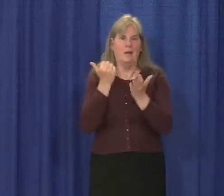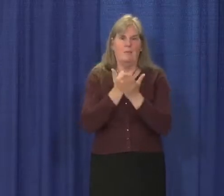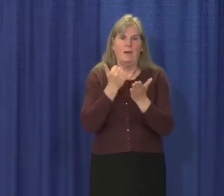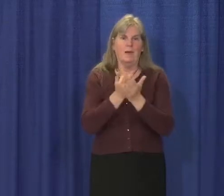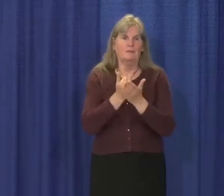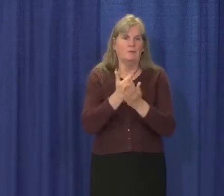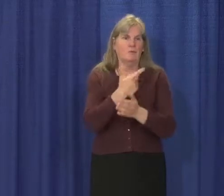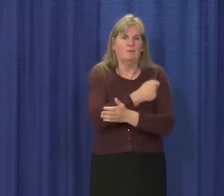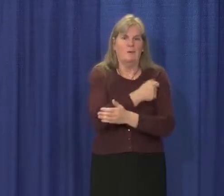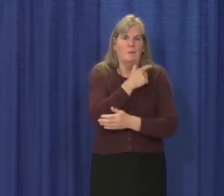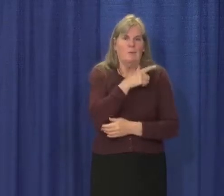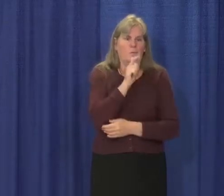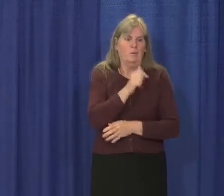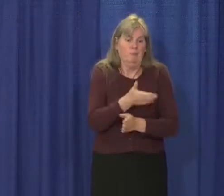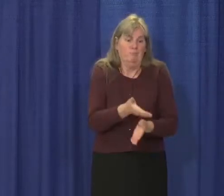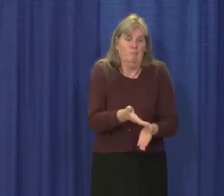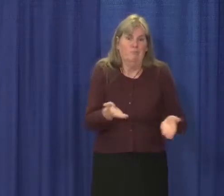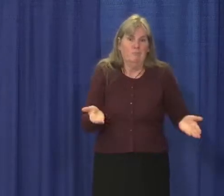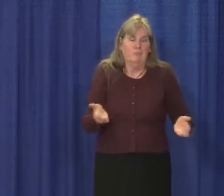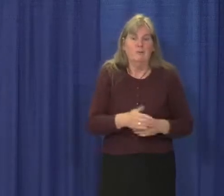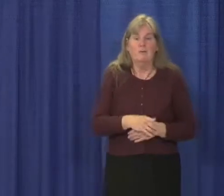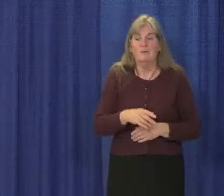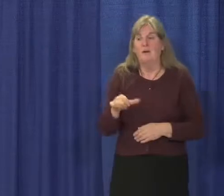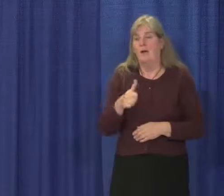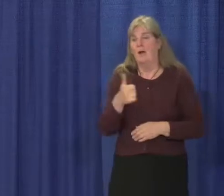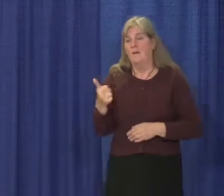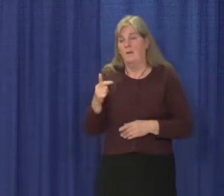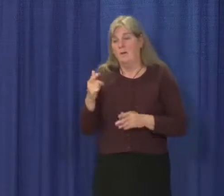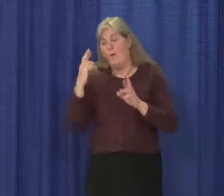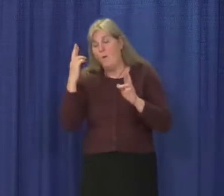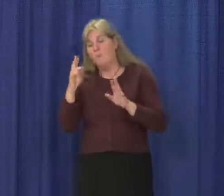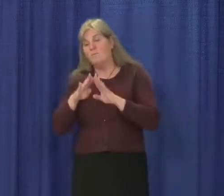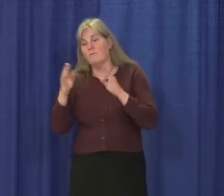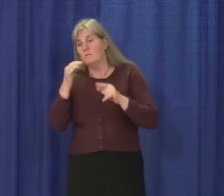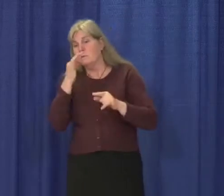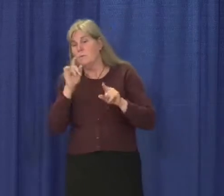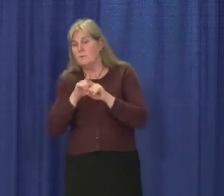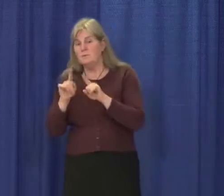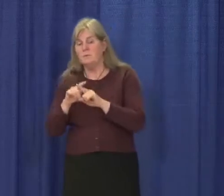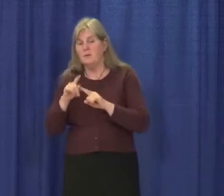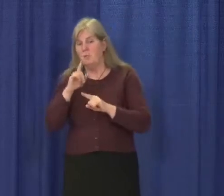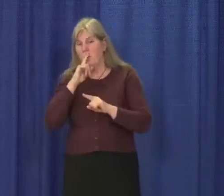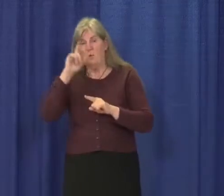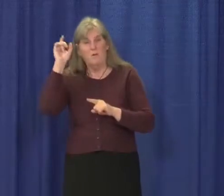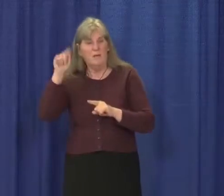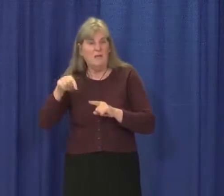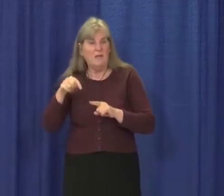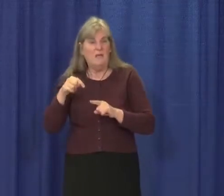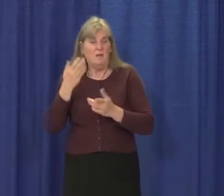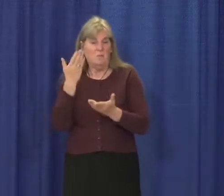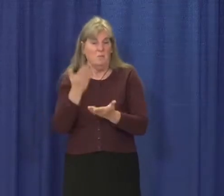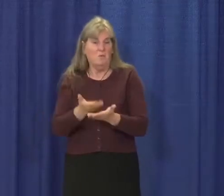an internal passport will be less necessary. Pat: We will now move to